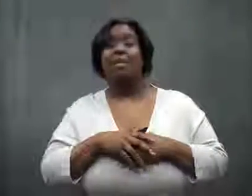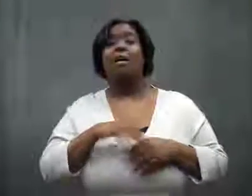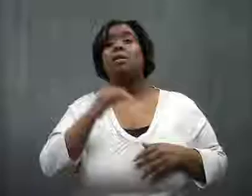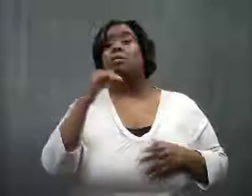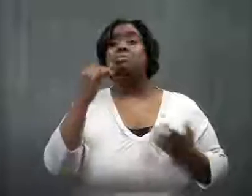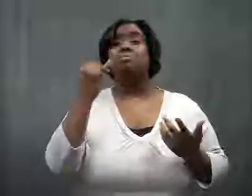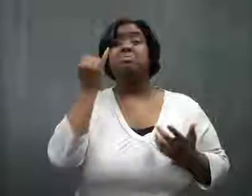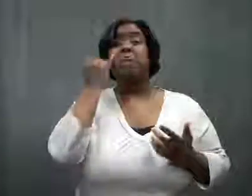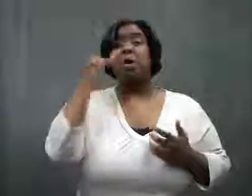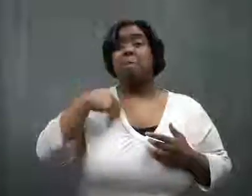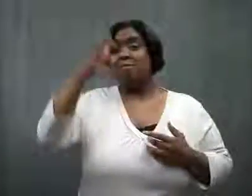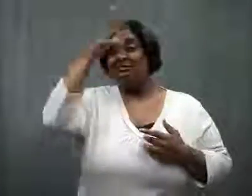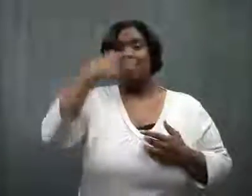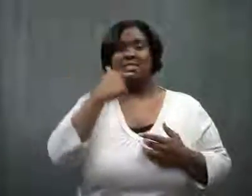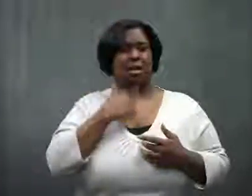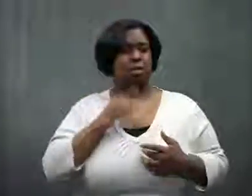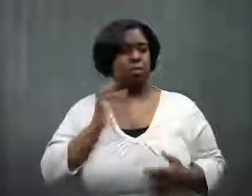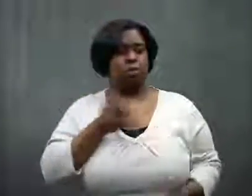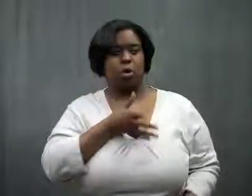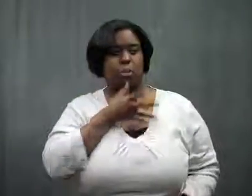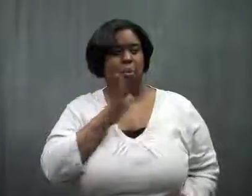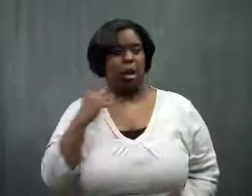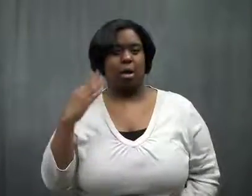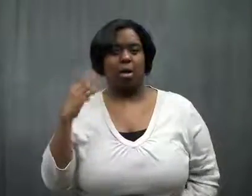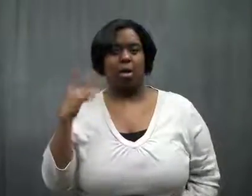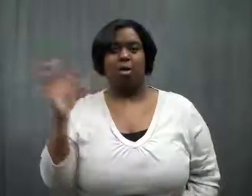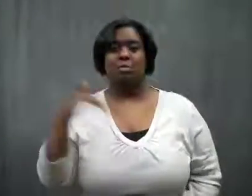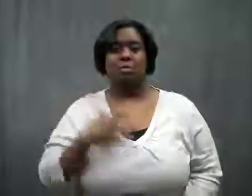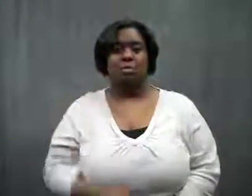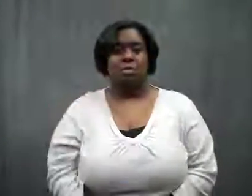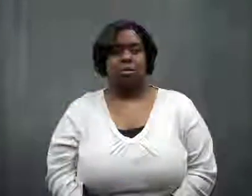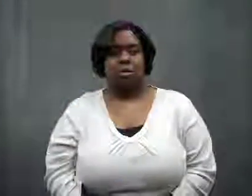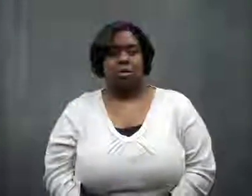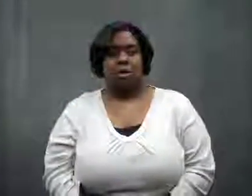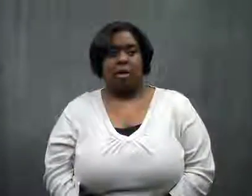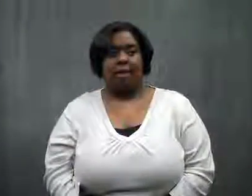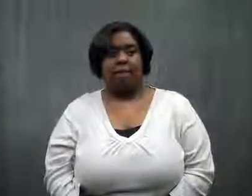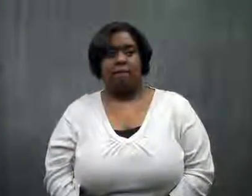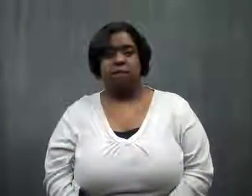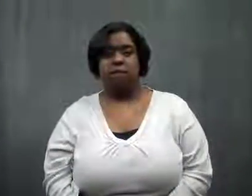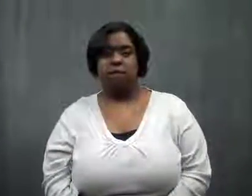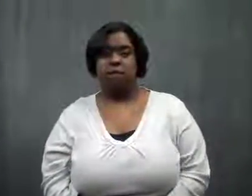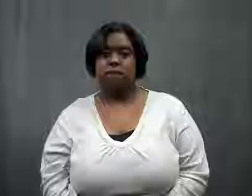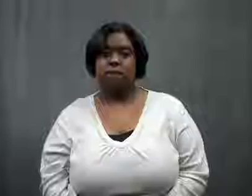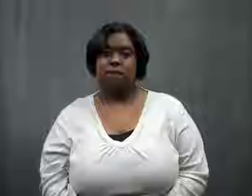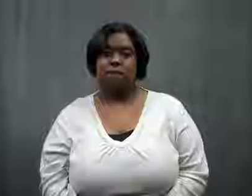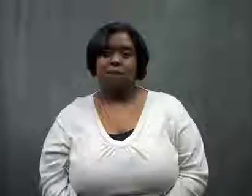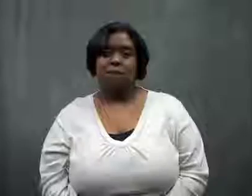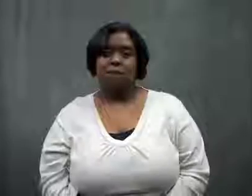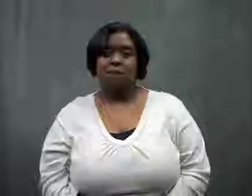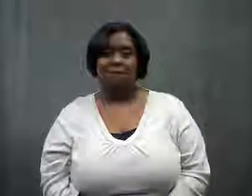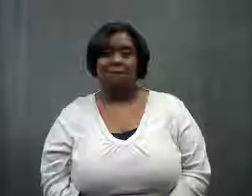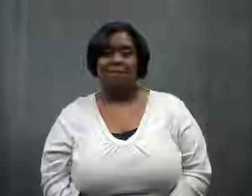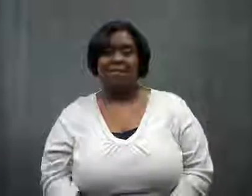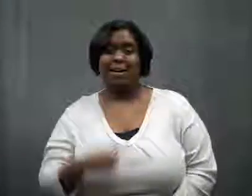This expression meant, "I'm sick of your mom's yapping at me!"